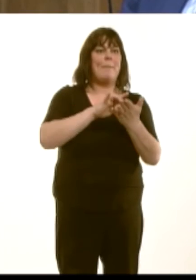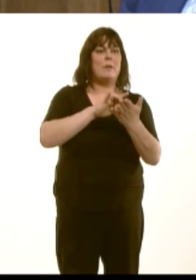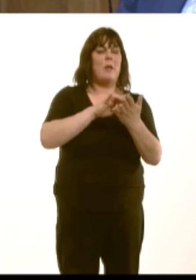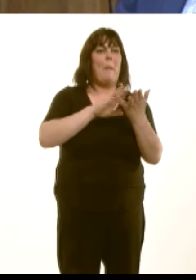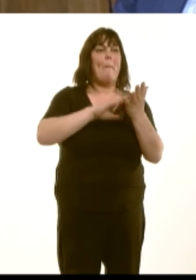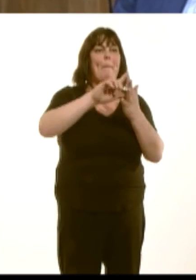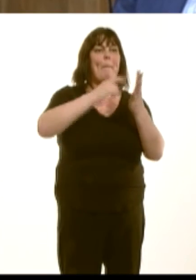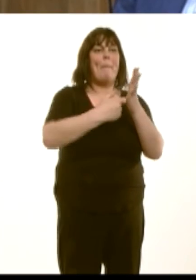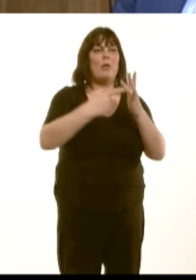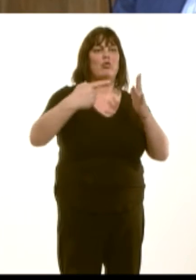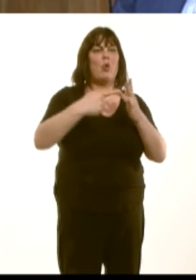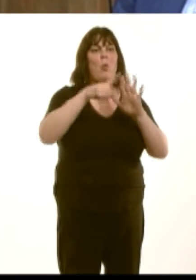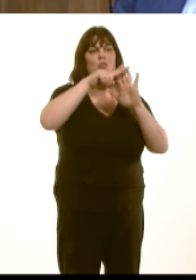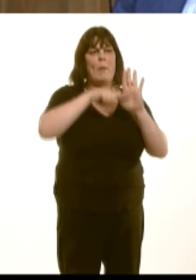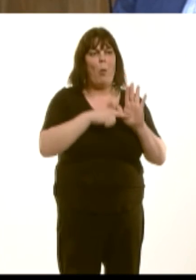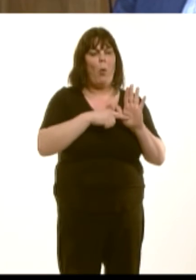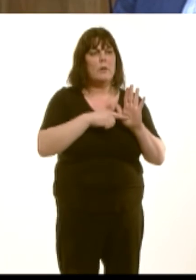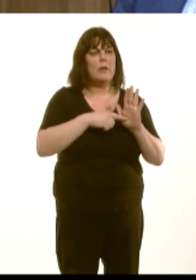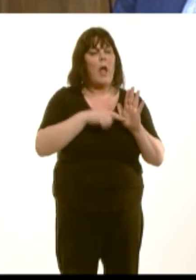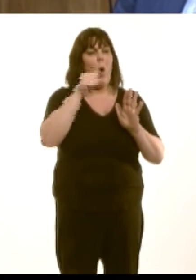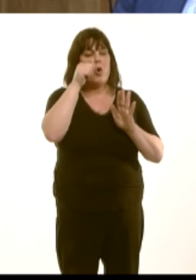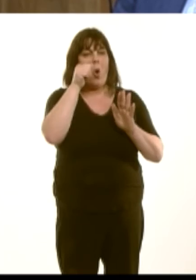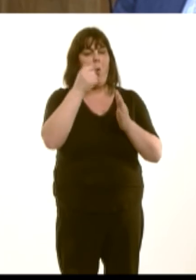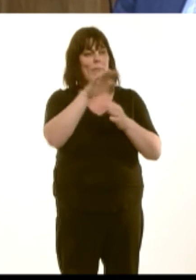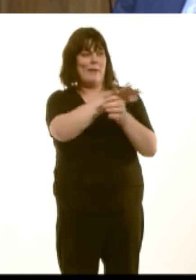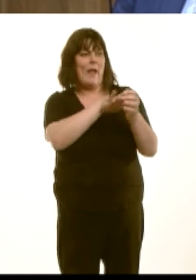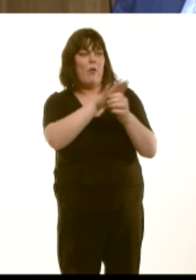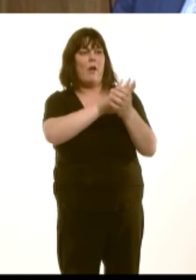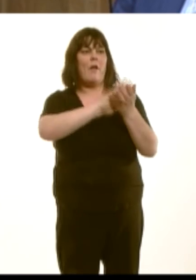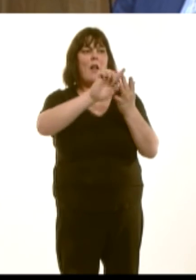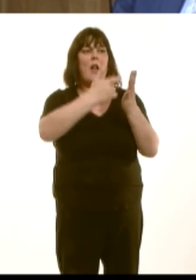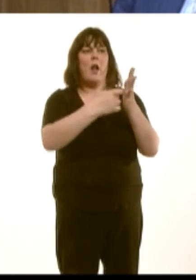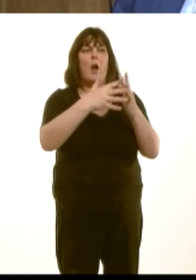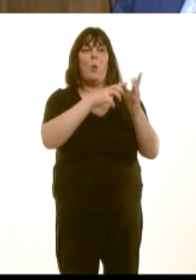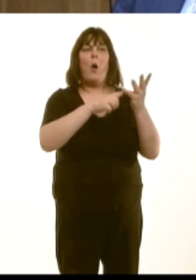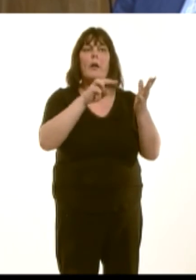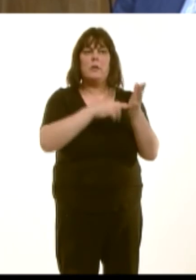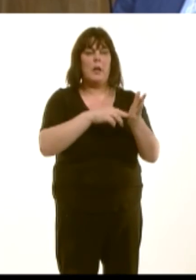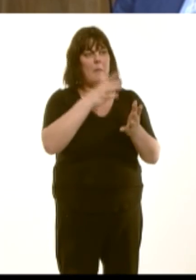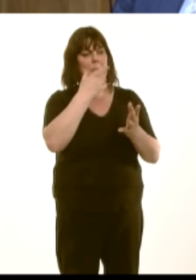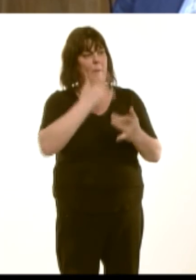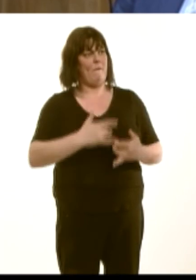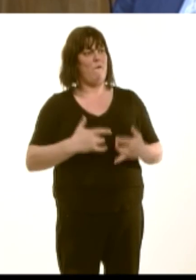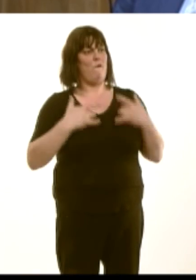I am familiar with the issue with Hirwaun and peopleís feelings in the areaóI understand that.